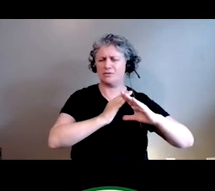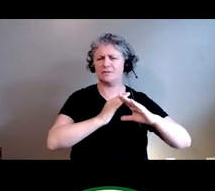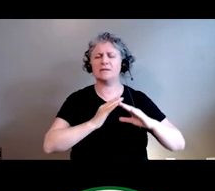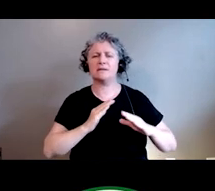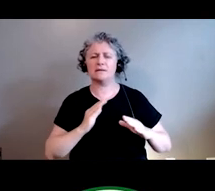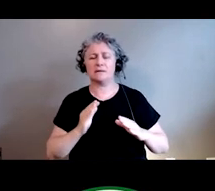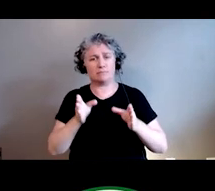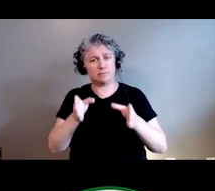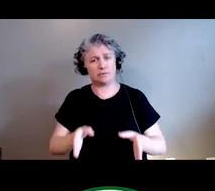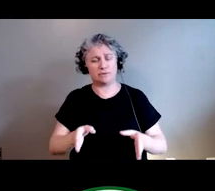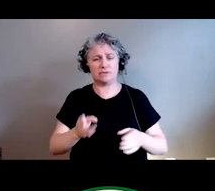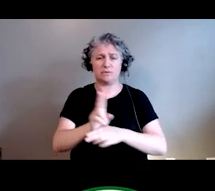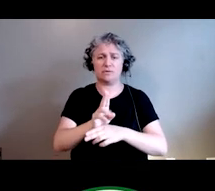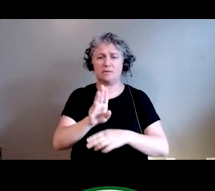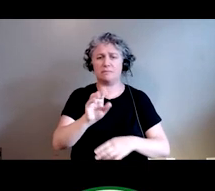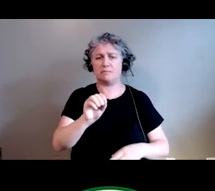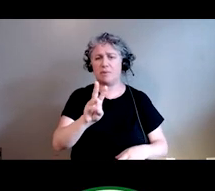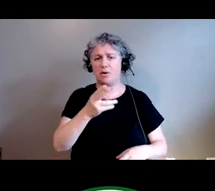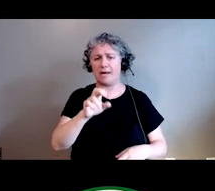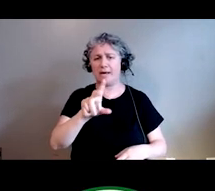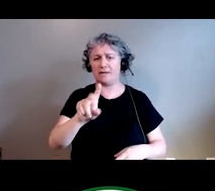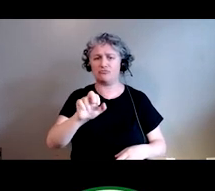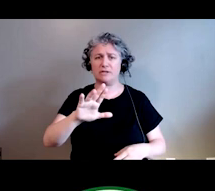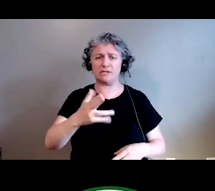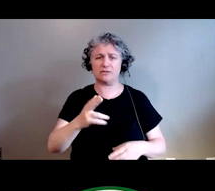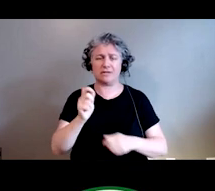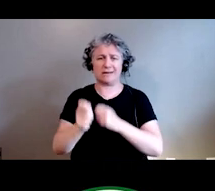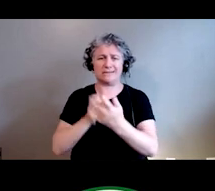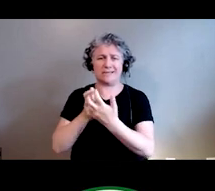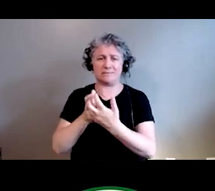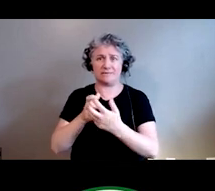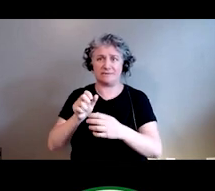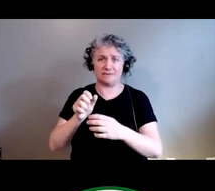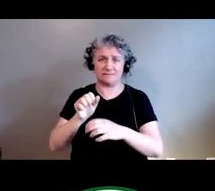That's navigating a narrow trail in extreme mountain environments with steep banks, trees,